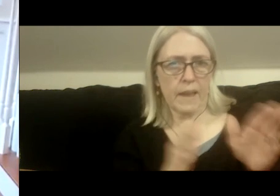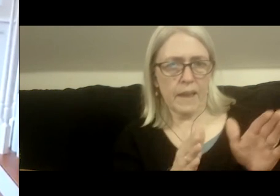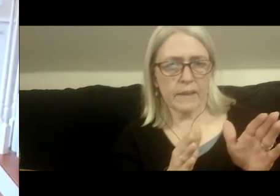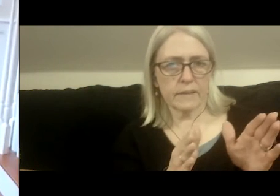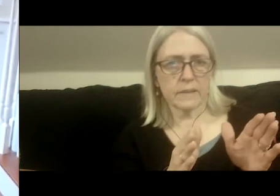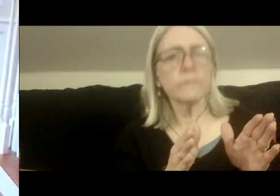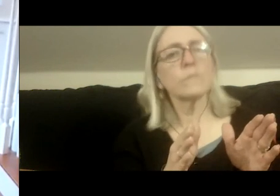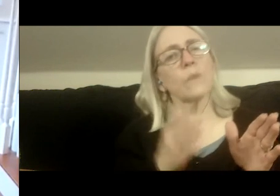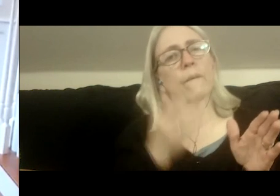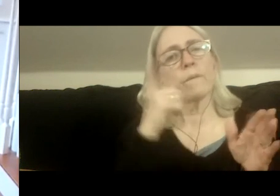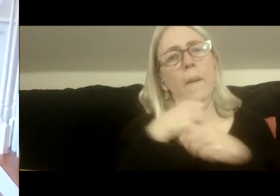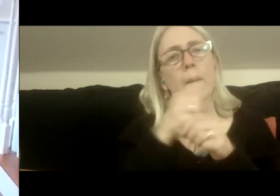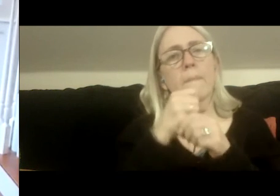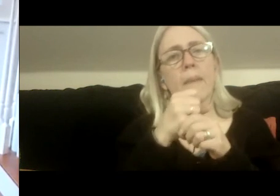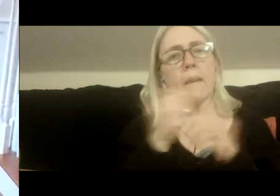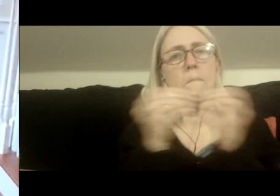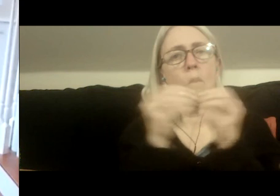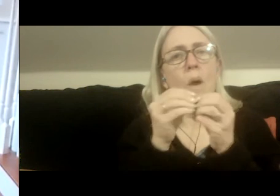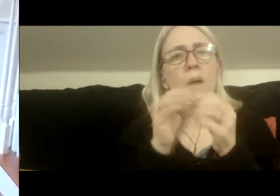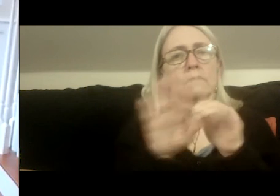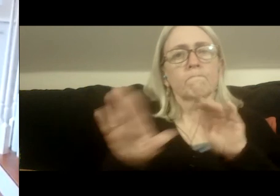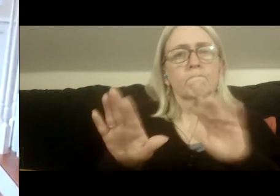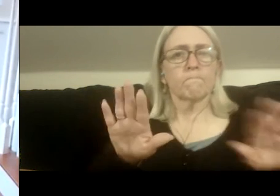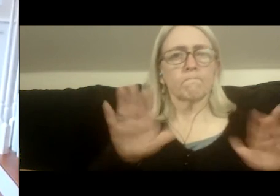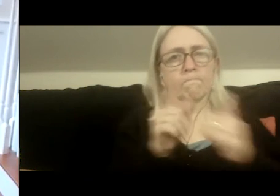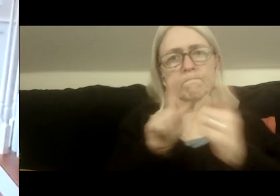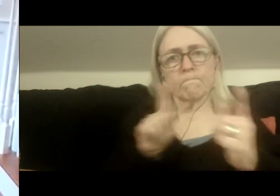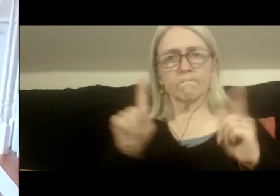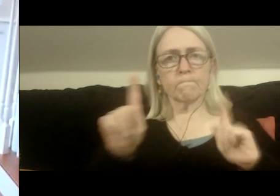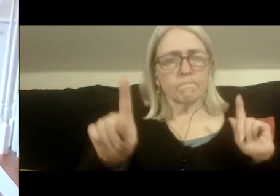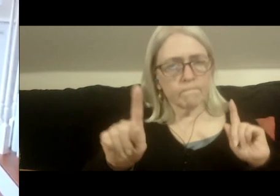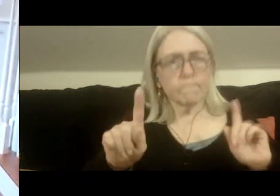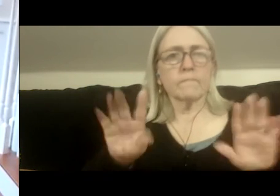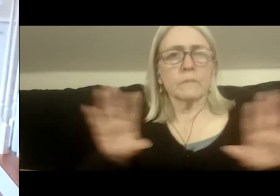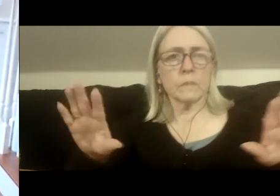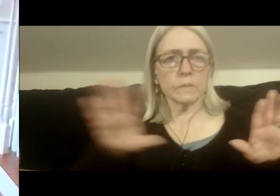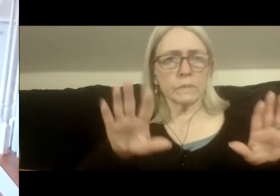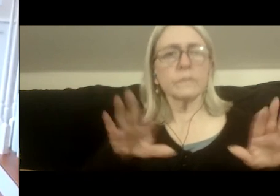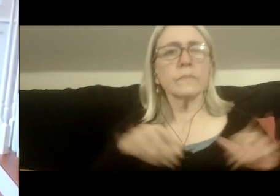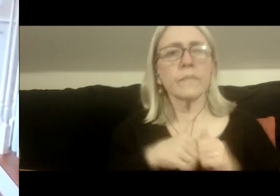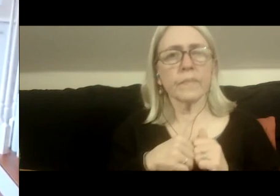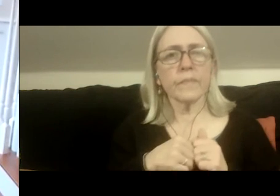created a new Health Services annex to treat symptomatic students, and of course made our campus safer.